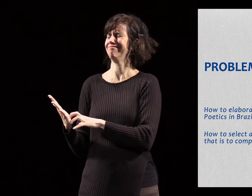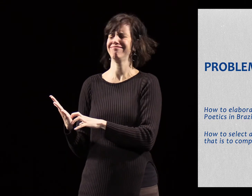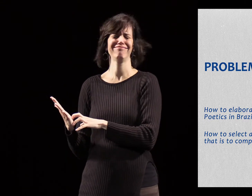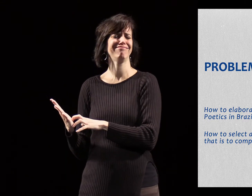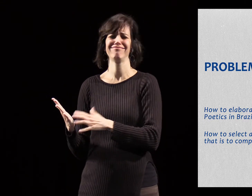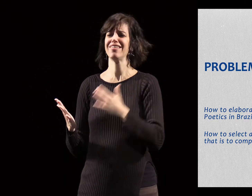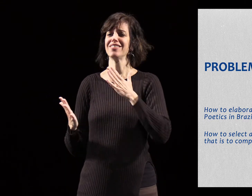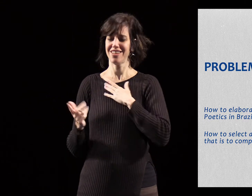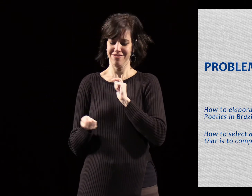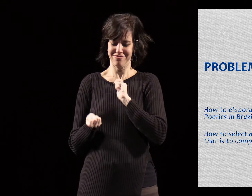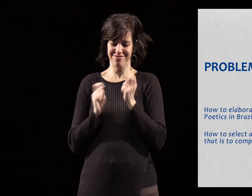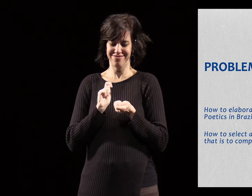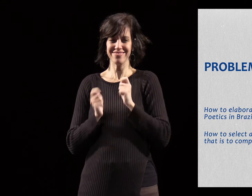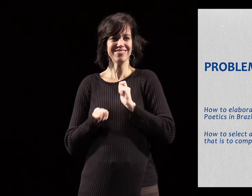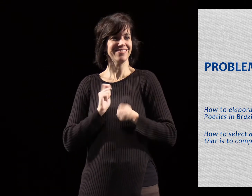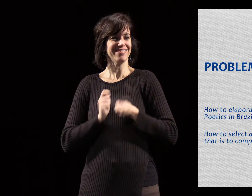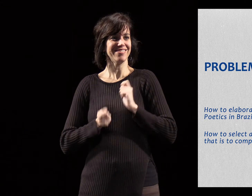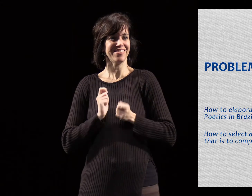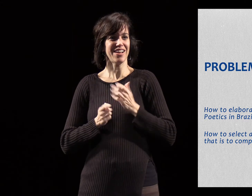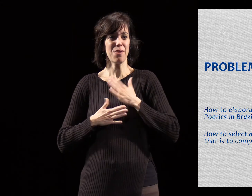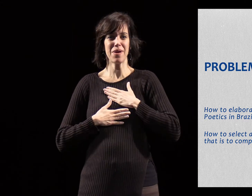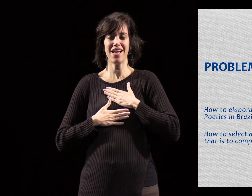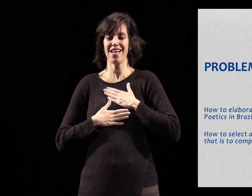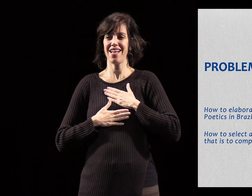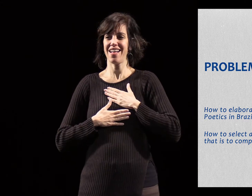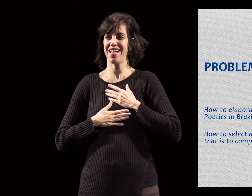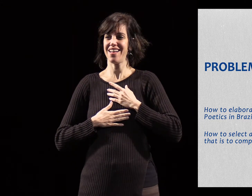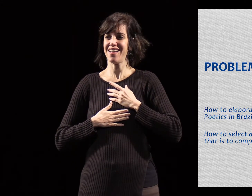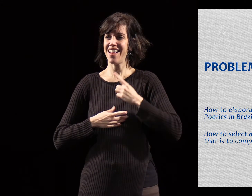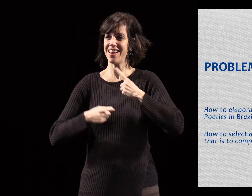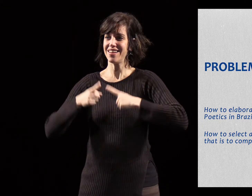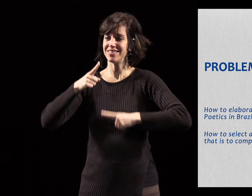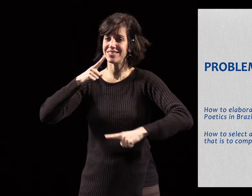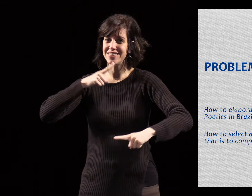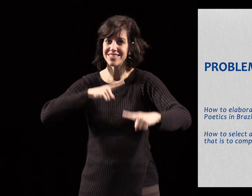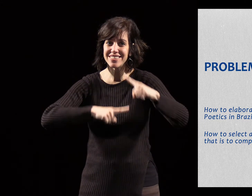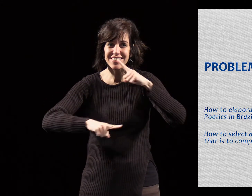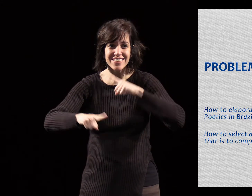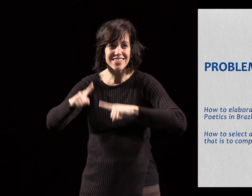and my language. Sign language is dynamic.